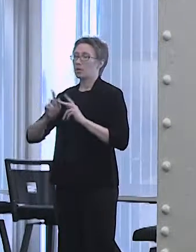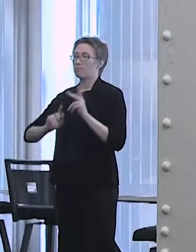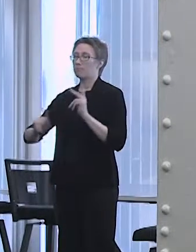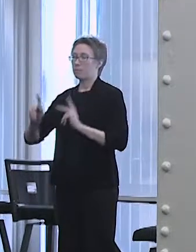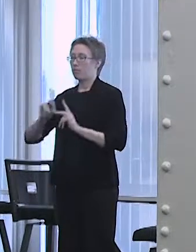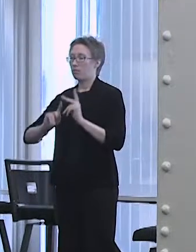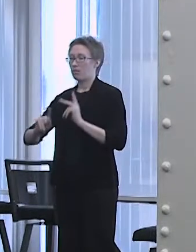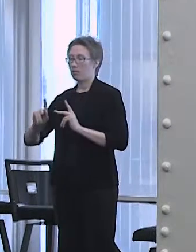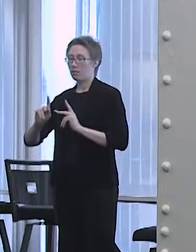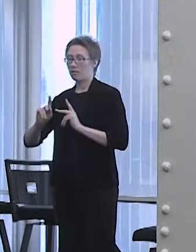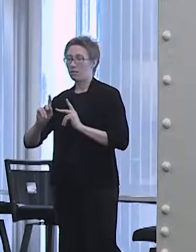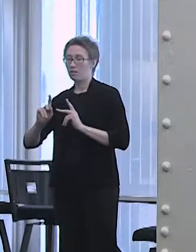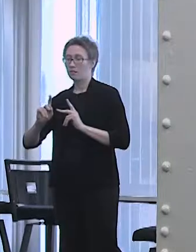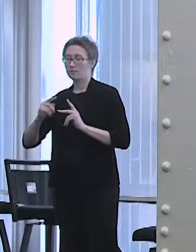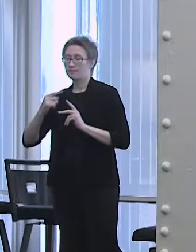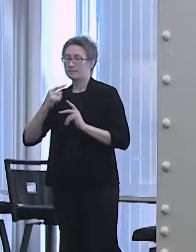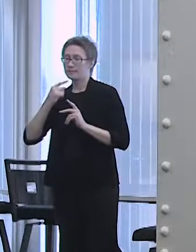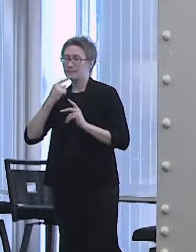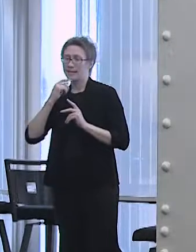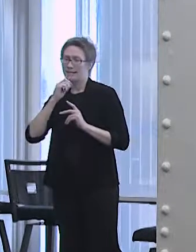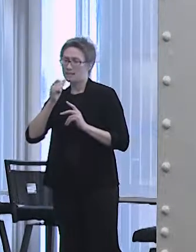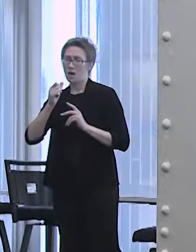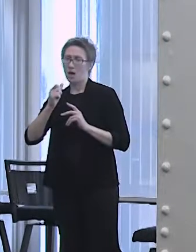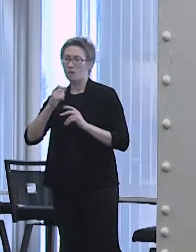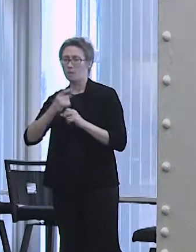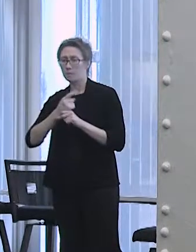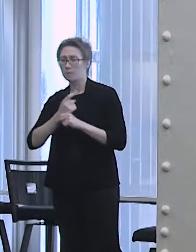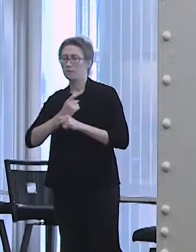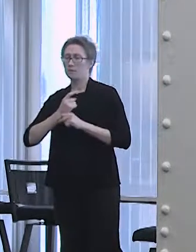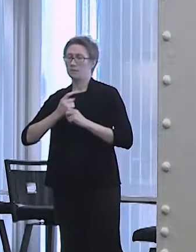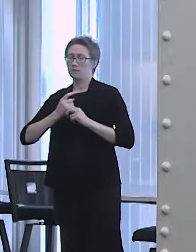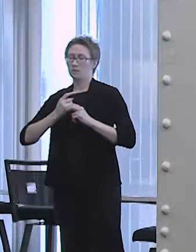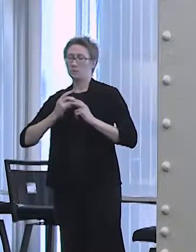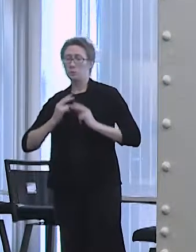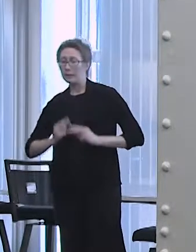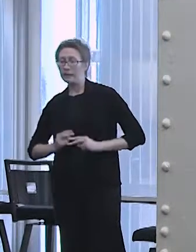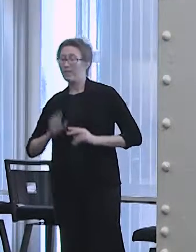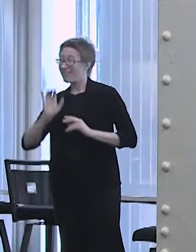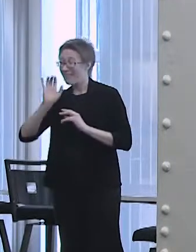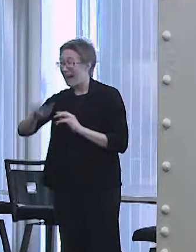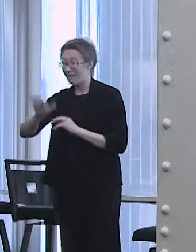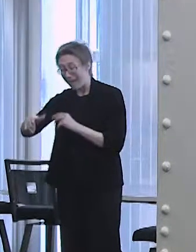can lead to mental health issues like anxiety and depression.